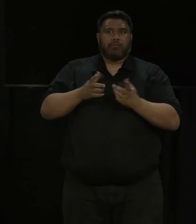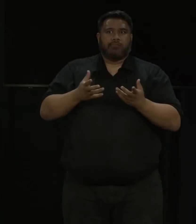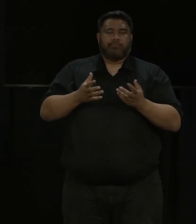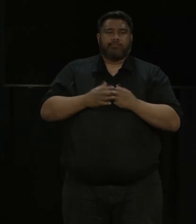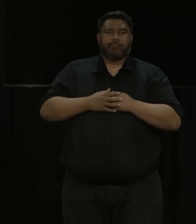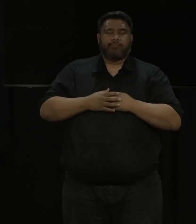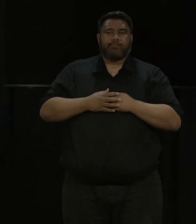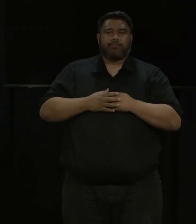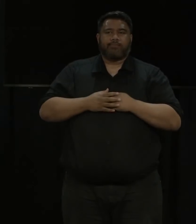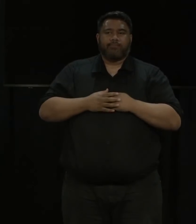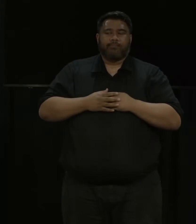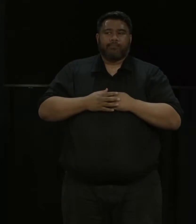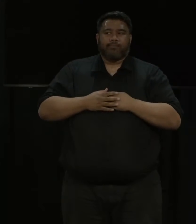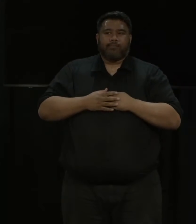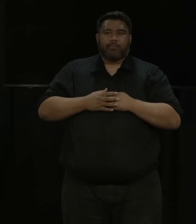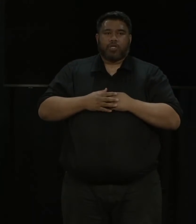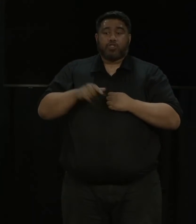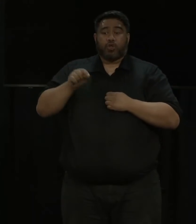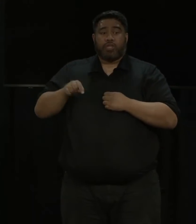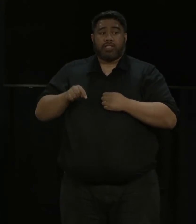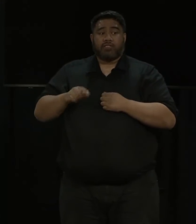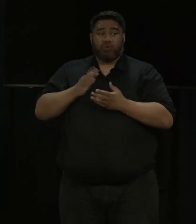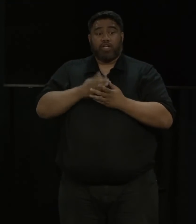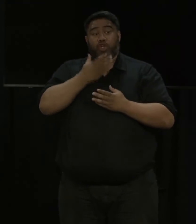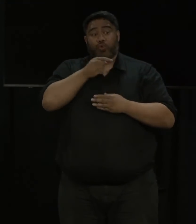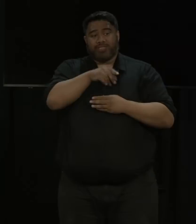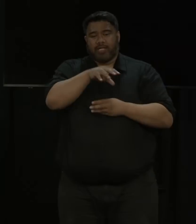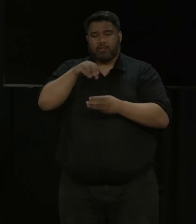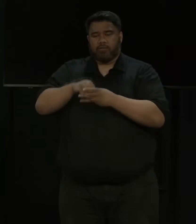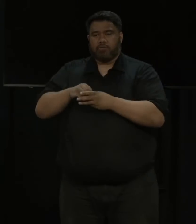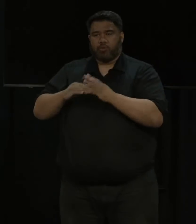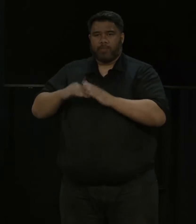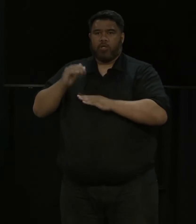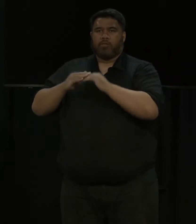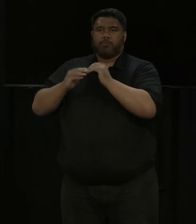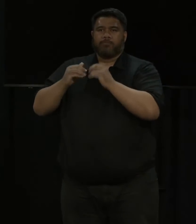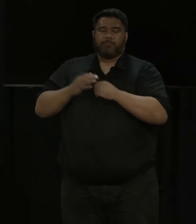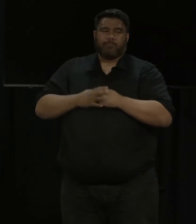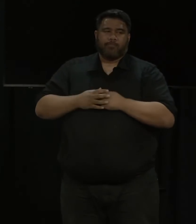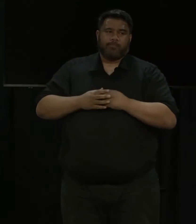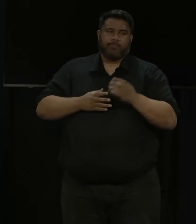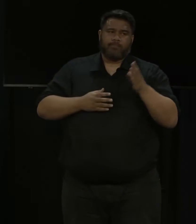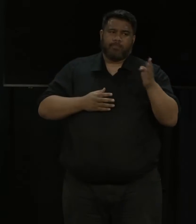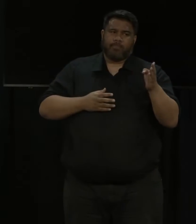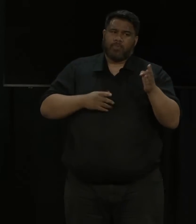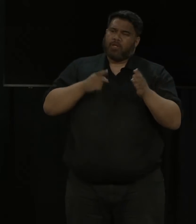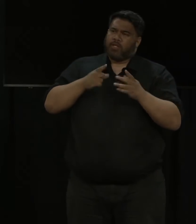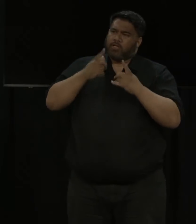the business self-isolation trial, and that was in a different environment, a week or so before we started dealing with the current Delta outbrea,